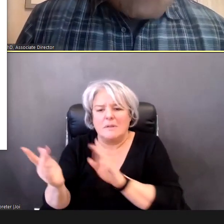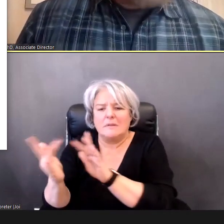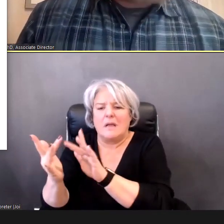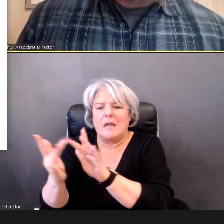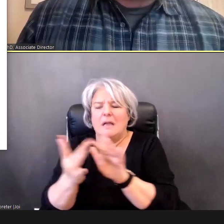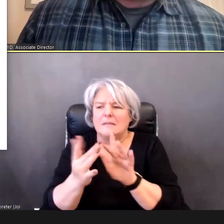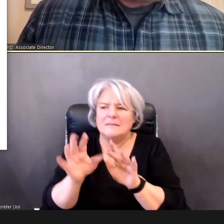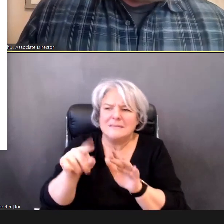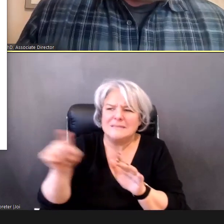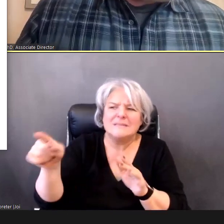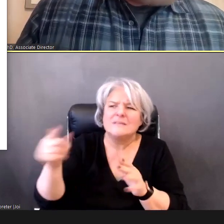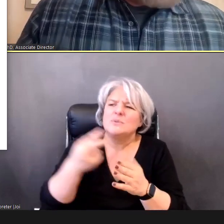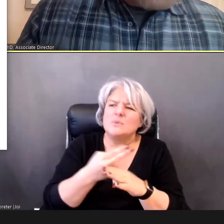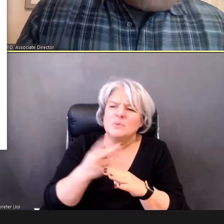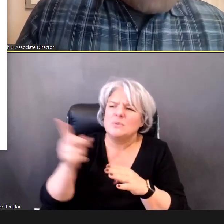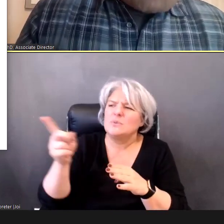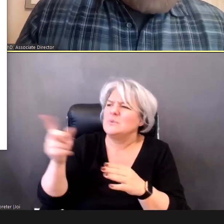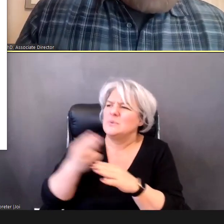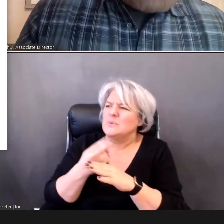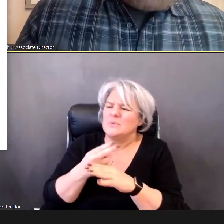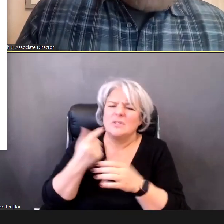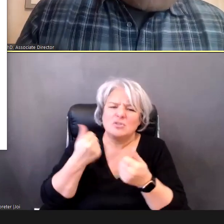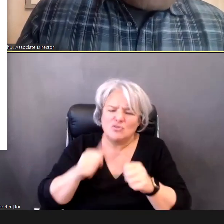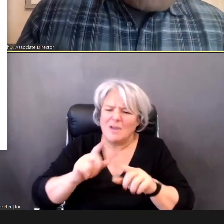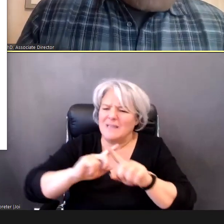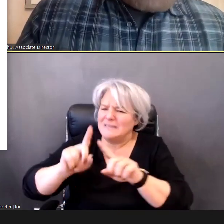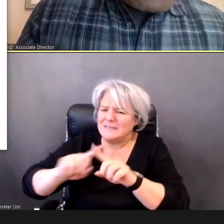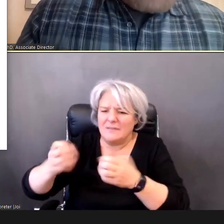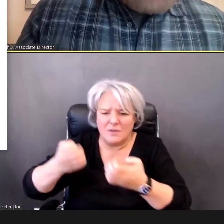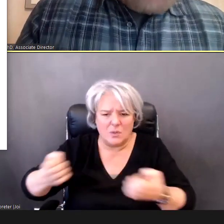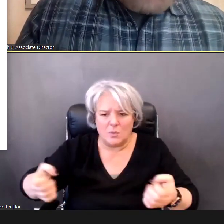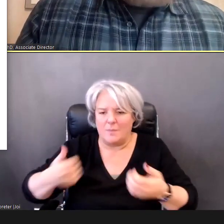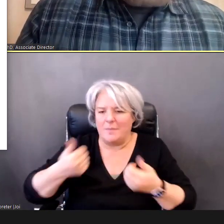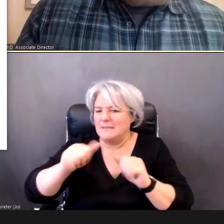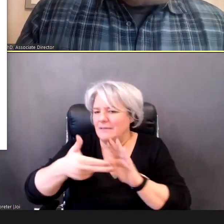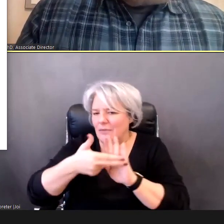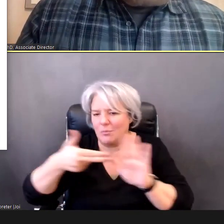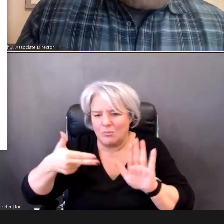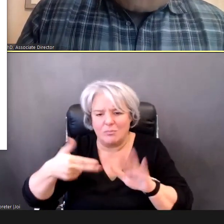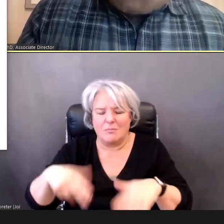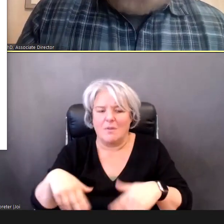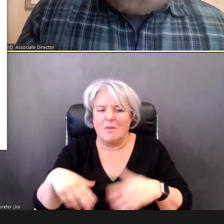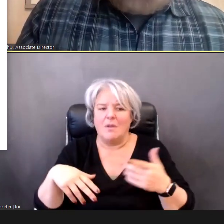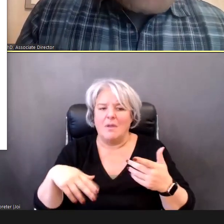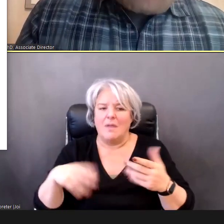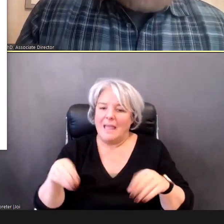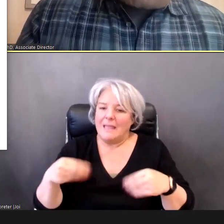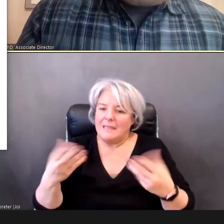multiple brands of equipment before you